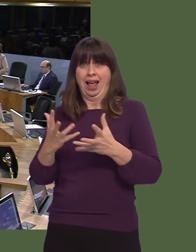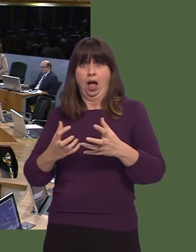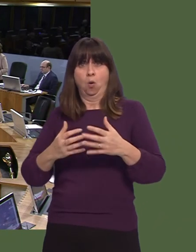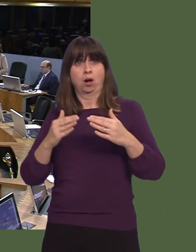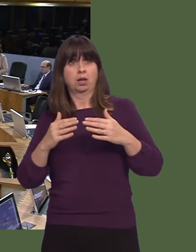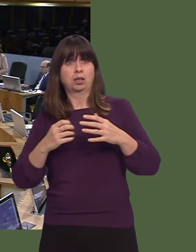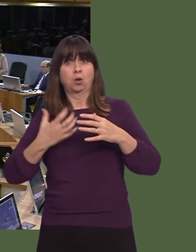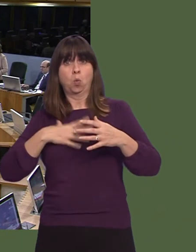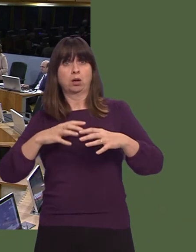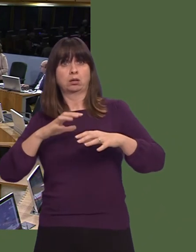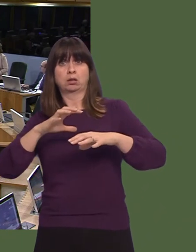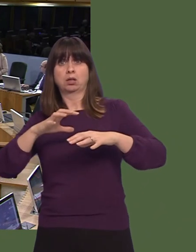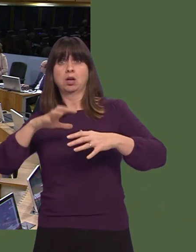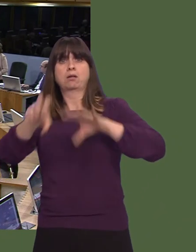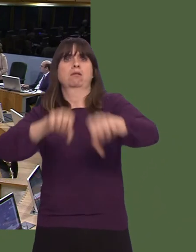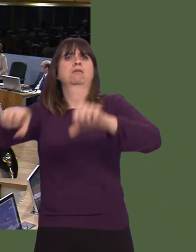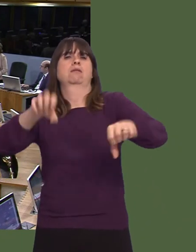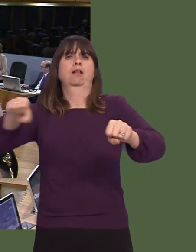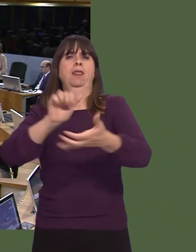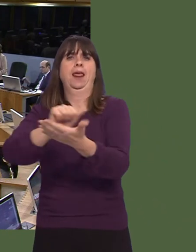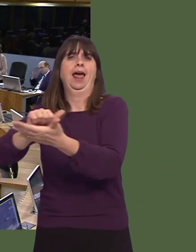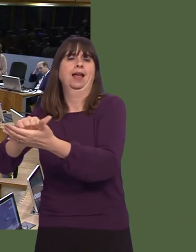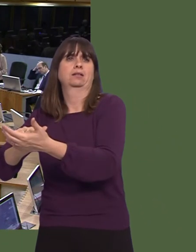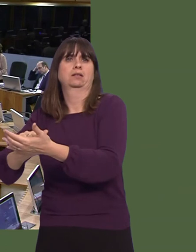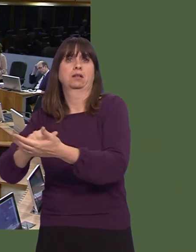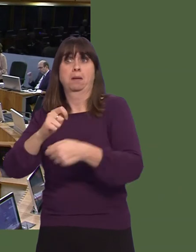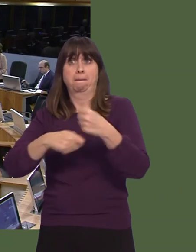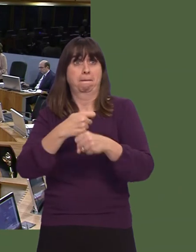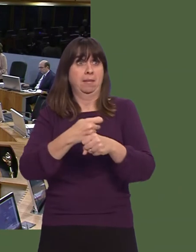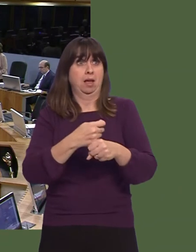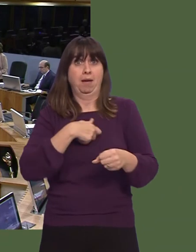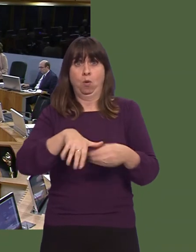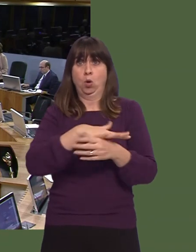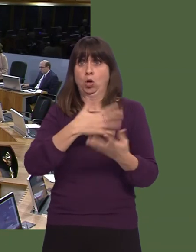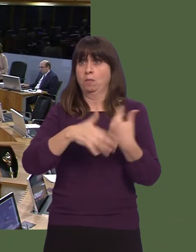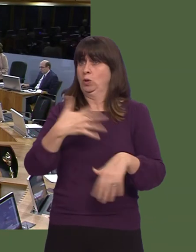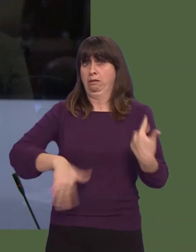now to be able to land bank, to the detriment of our local communities. We haven't got the